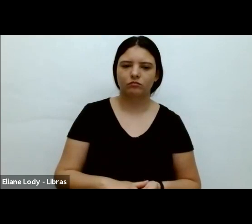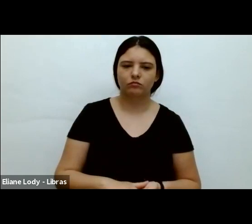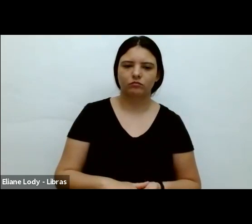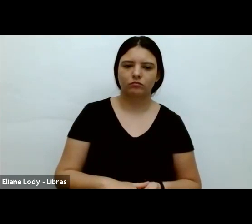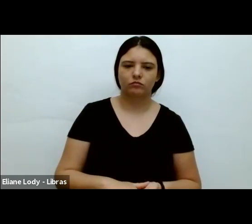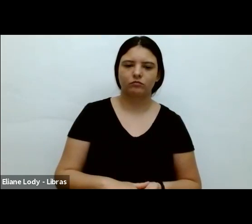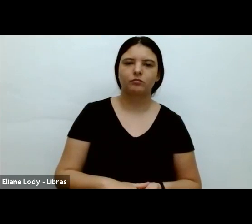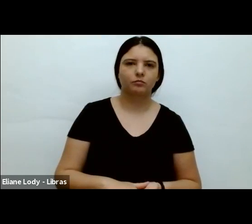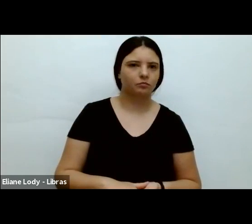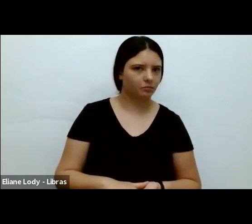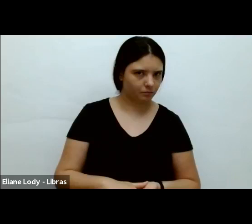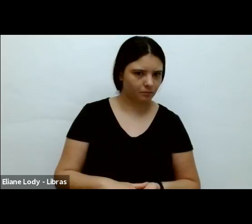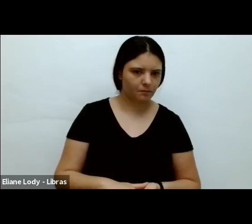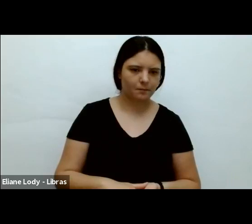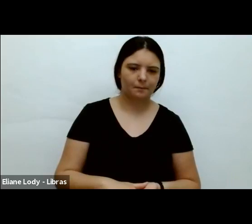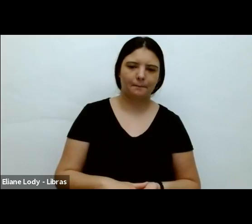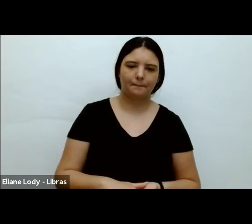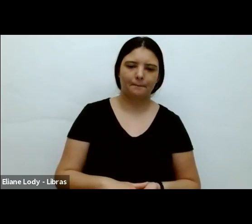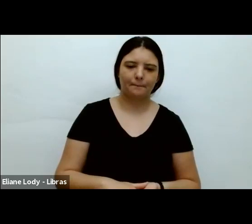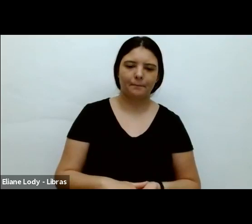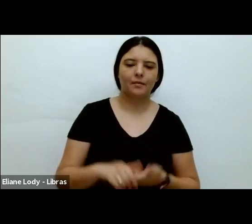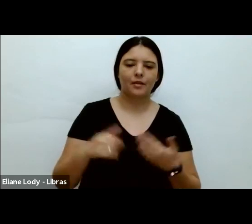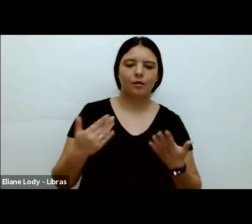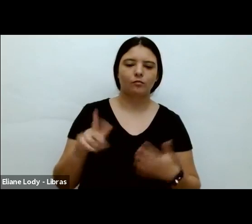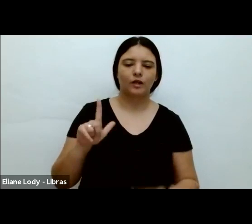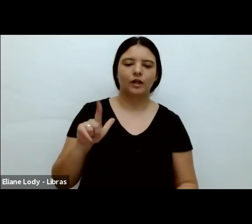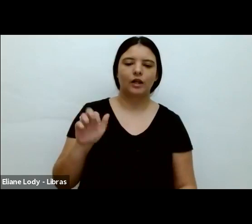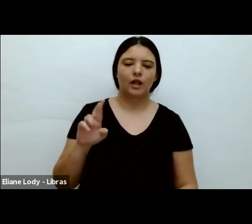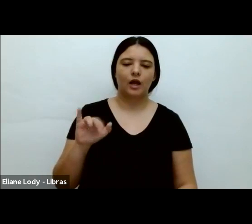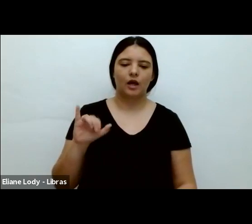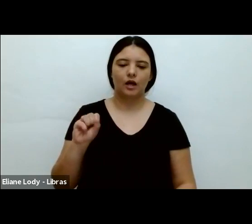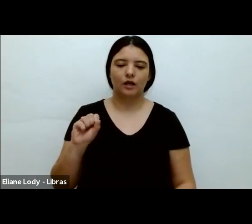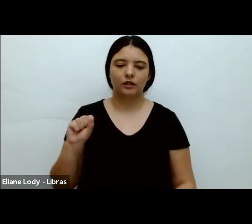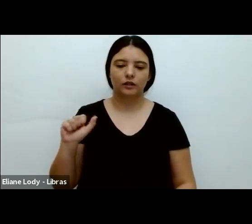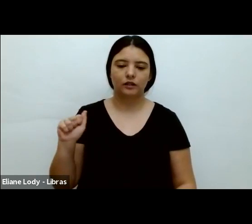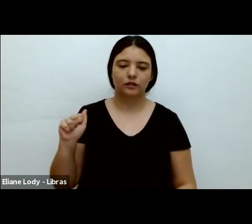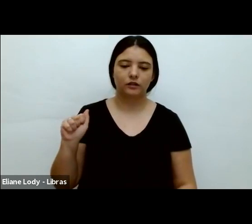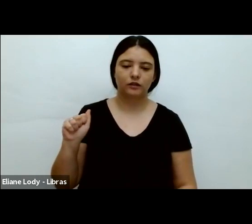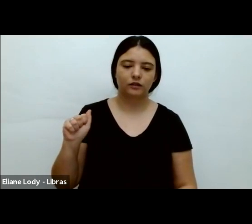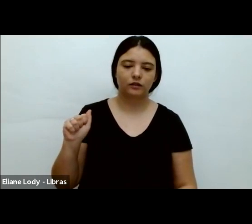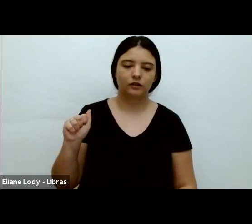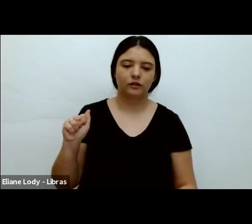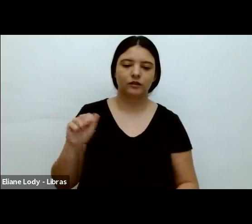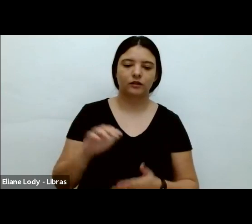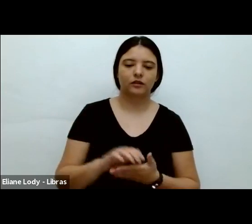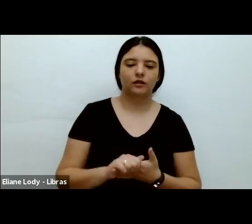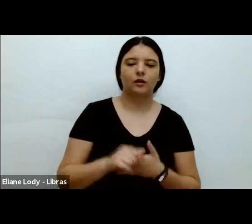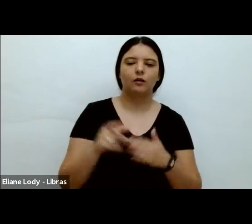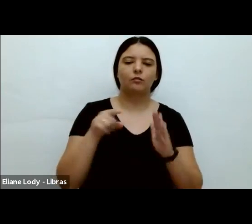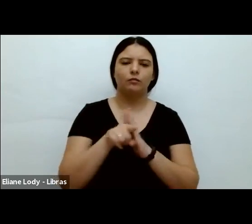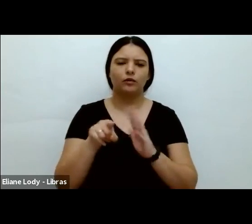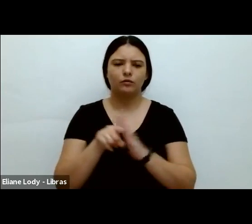Okay. Ok so maybe ladies so Ok so maybe ladies So would you like to start esoteric question. ons. Oh sorry, Linda